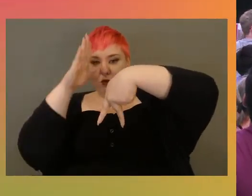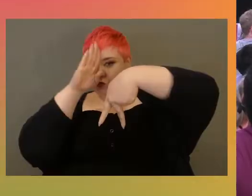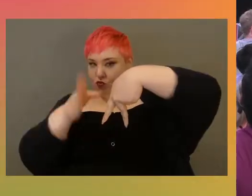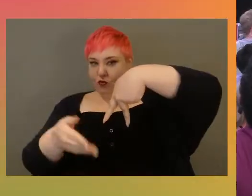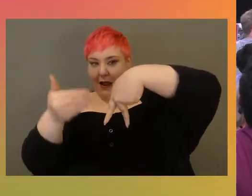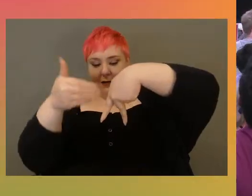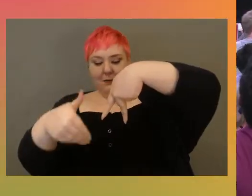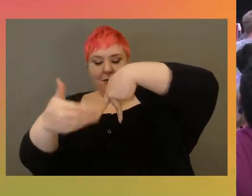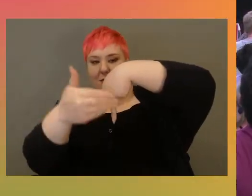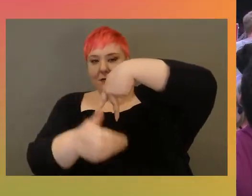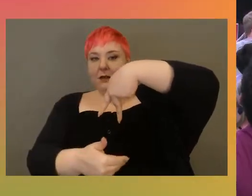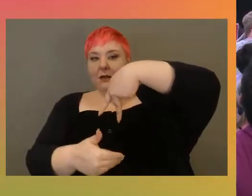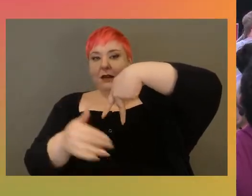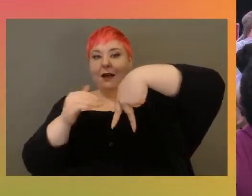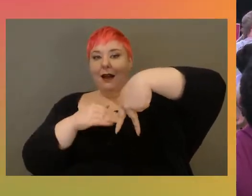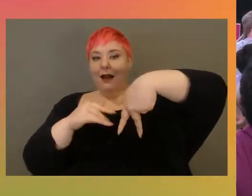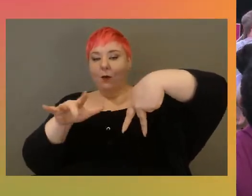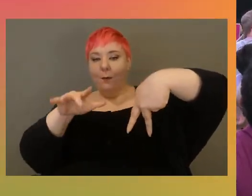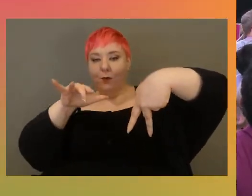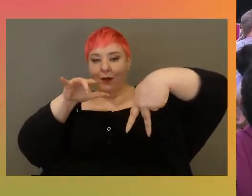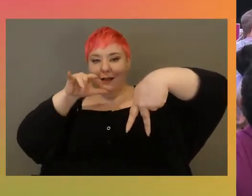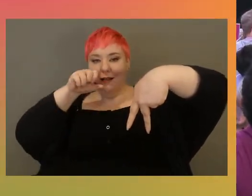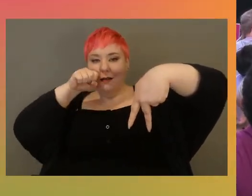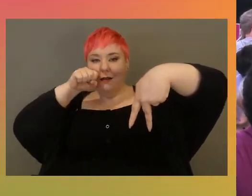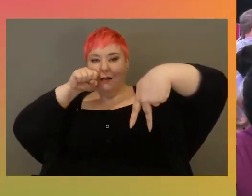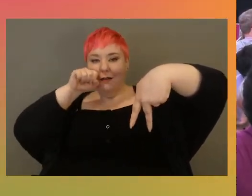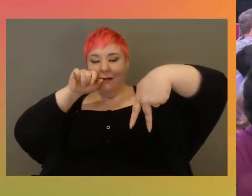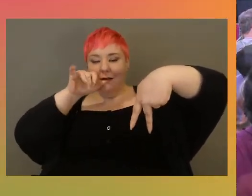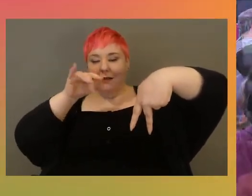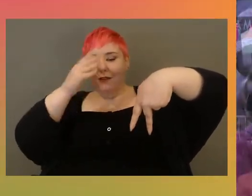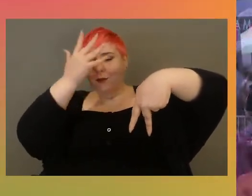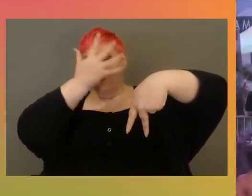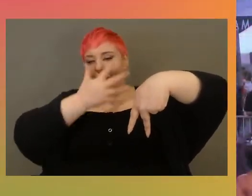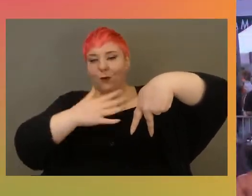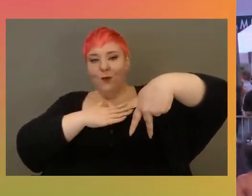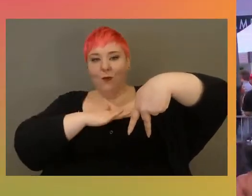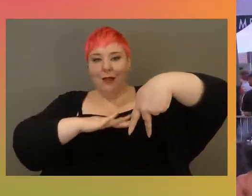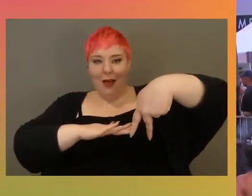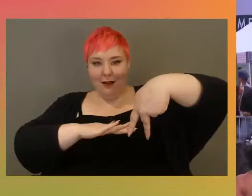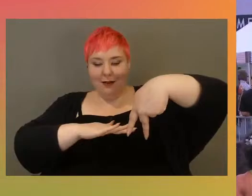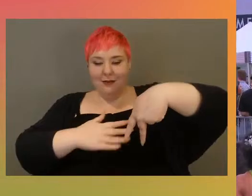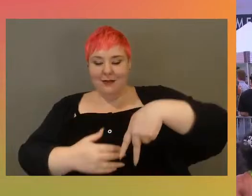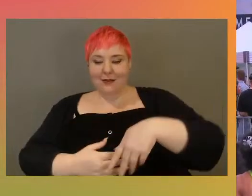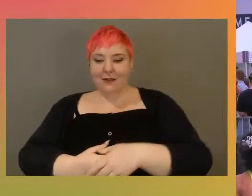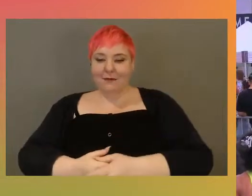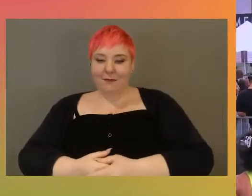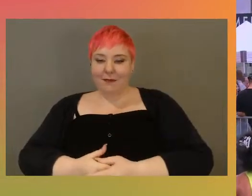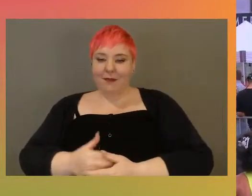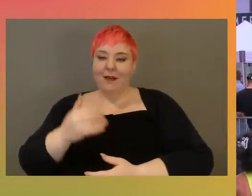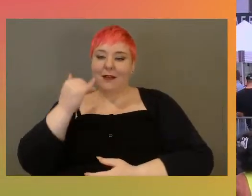BOTH LEGS ARE STRAIGHT.